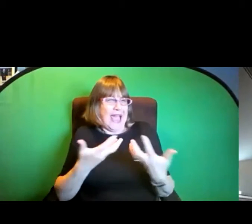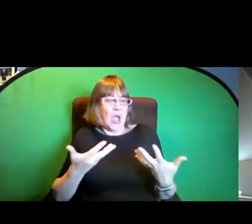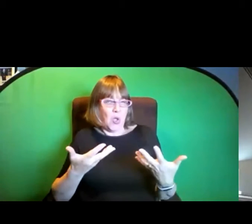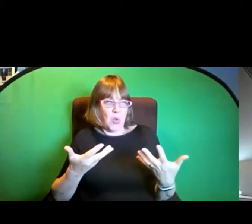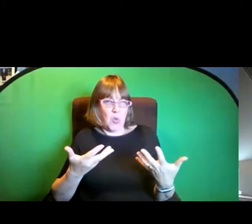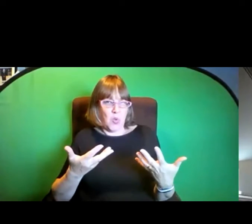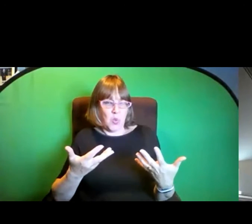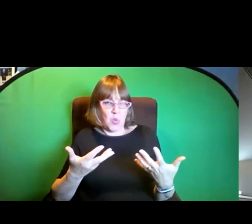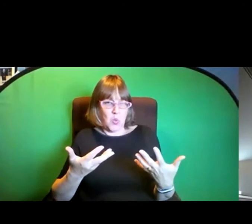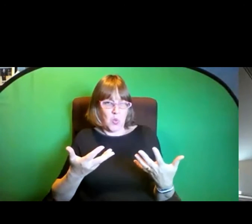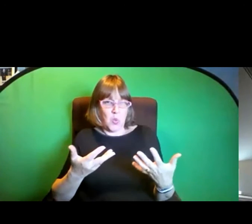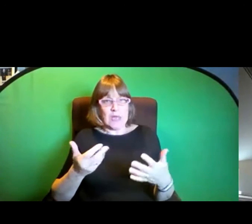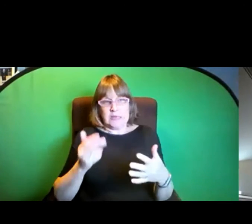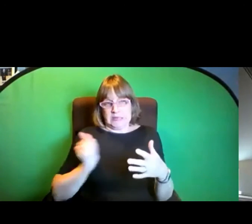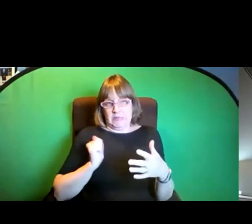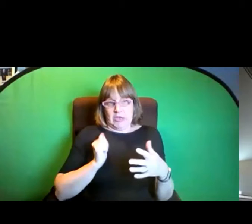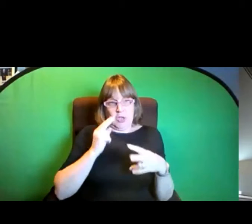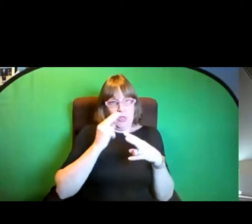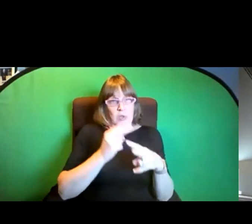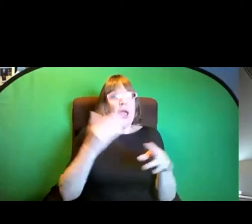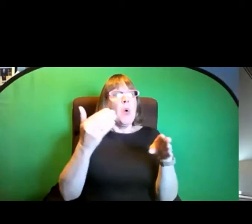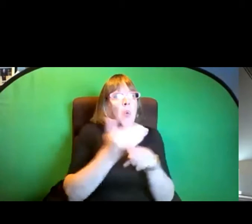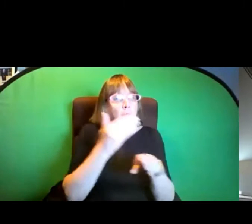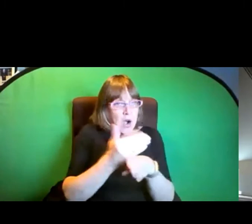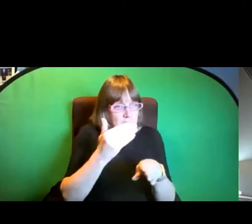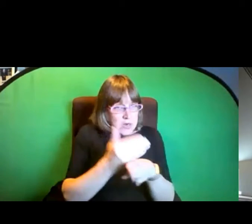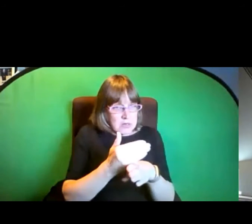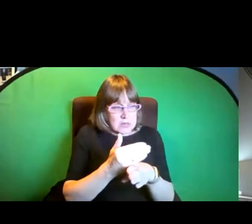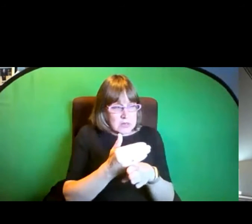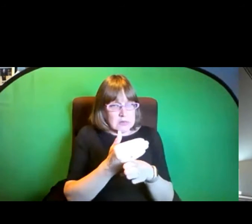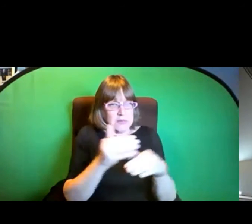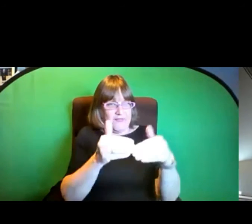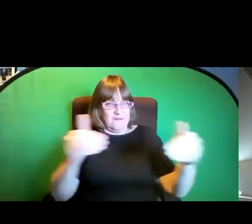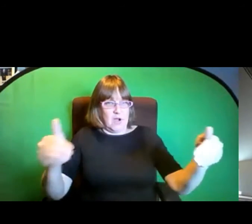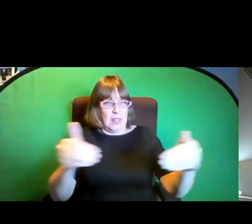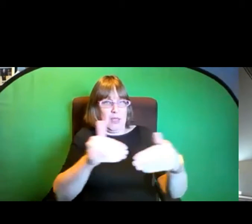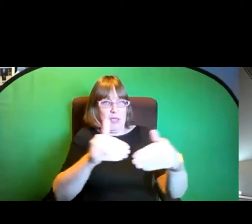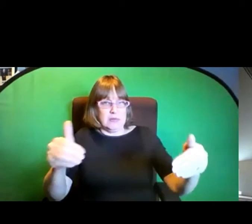at the front line of the climate transition and looking at how do we actually make it